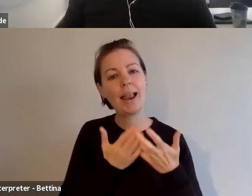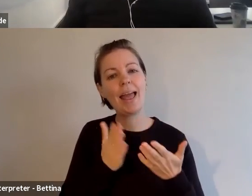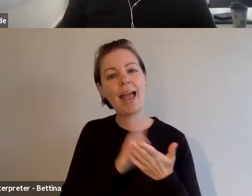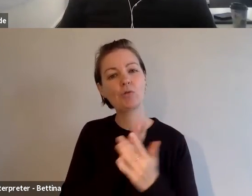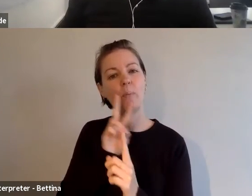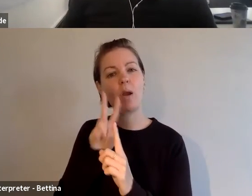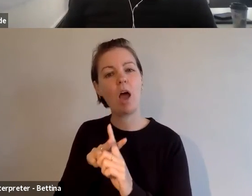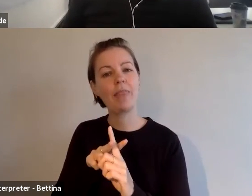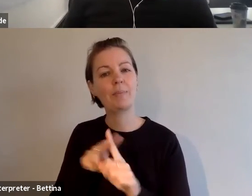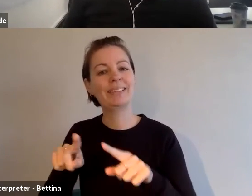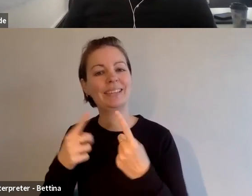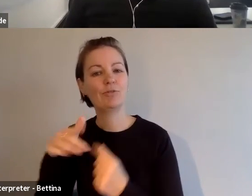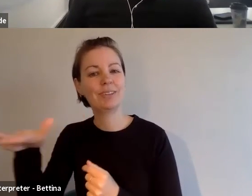In the whole creative economy ,